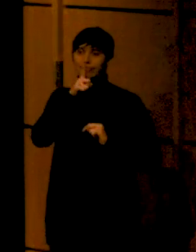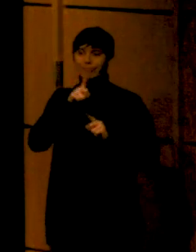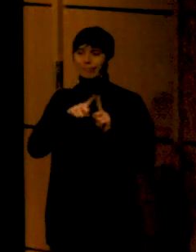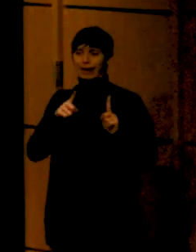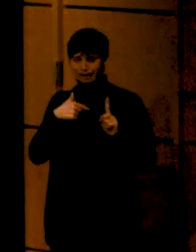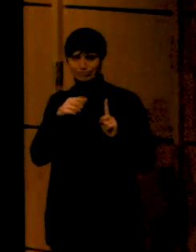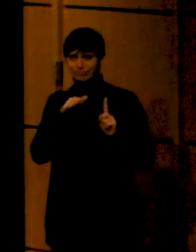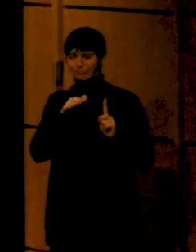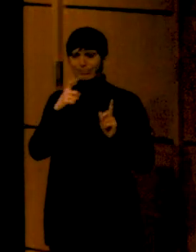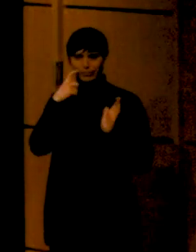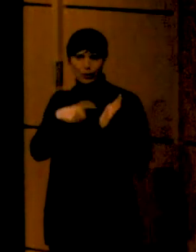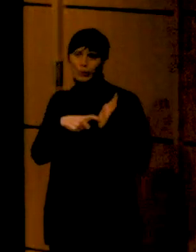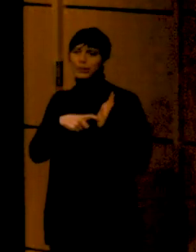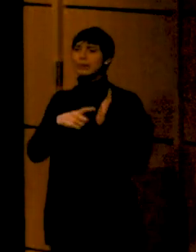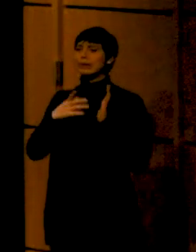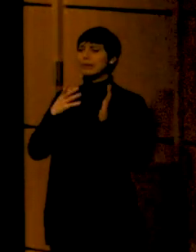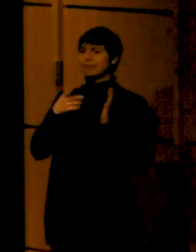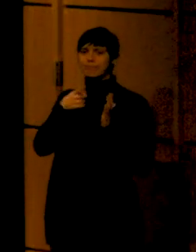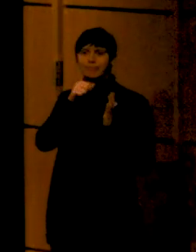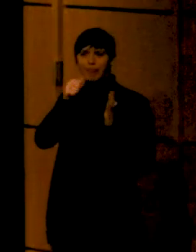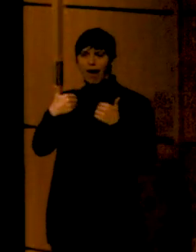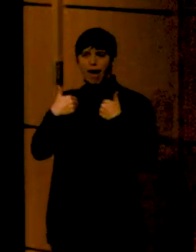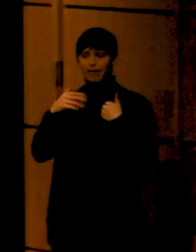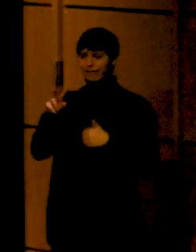the horizon and no eruption of Vesuvius in the European Collection.